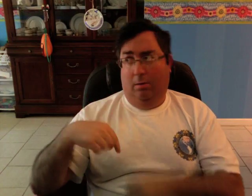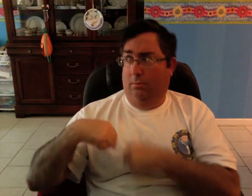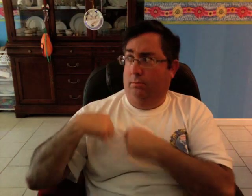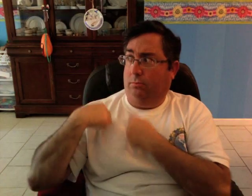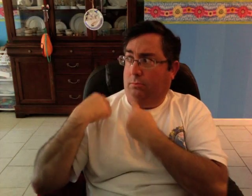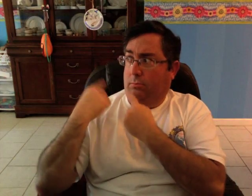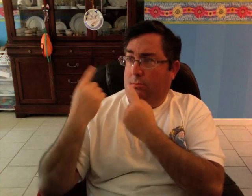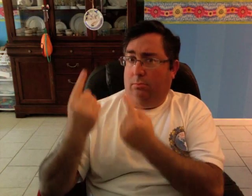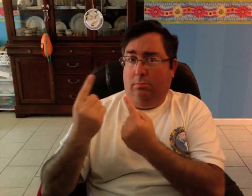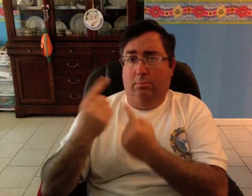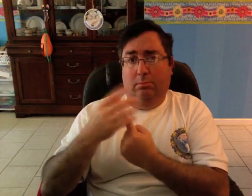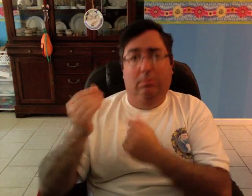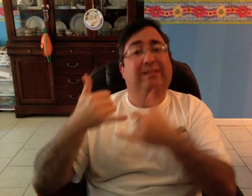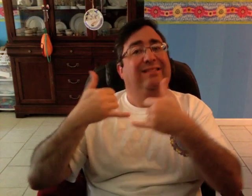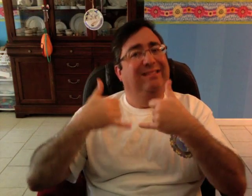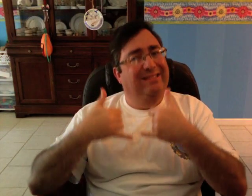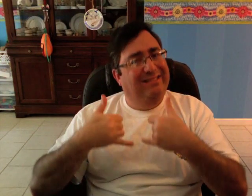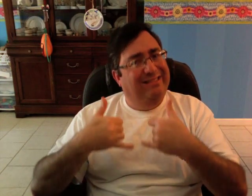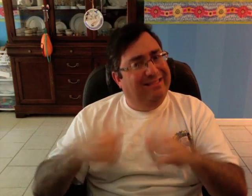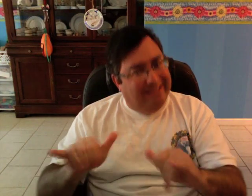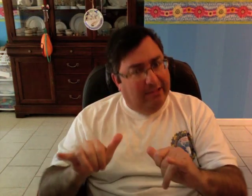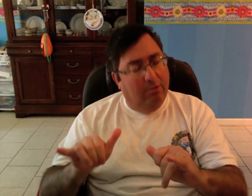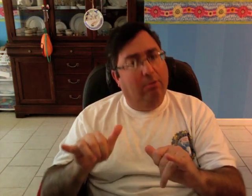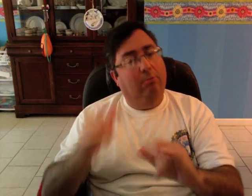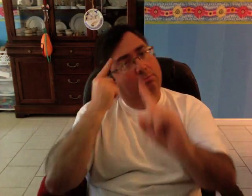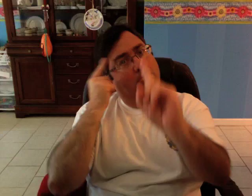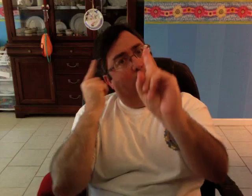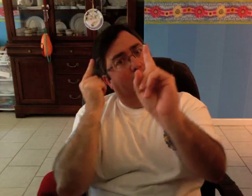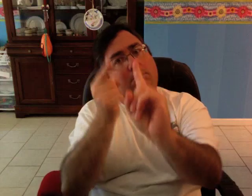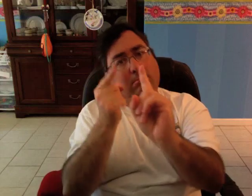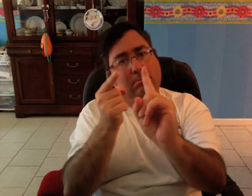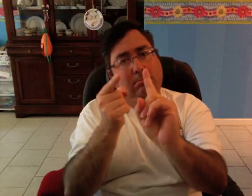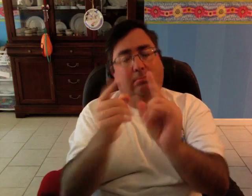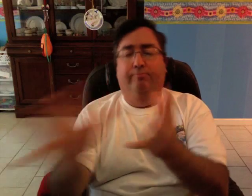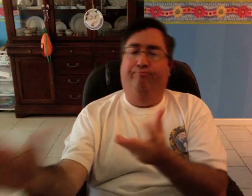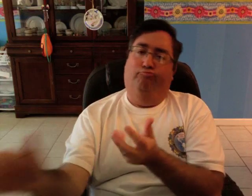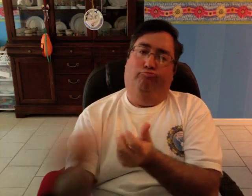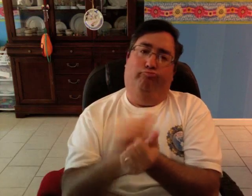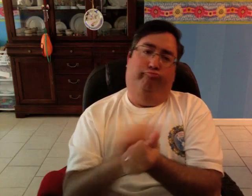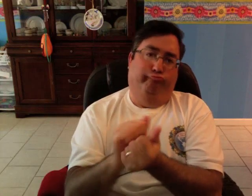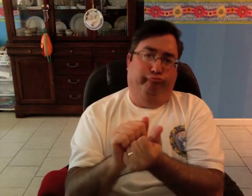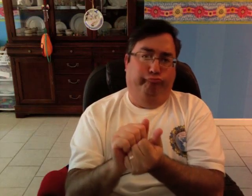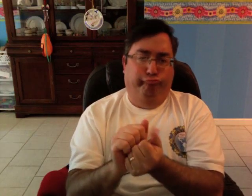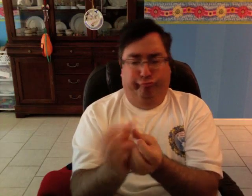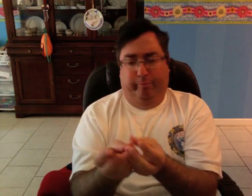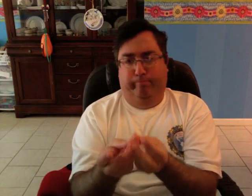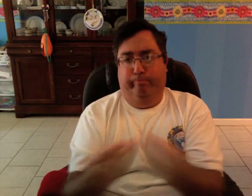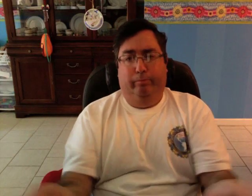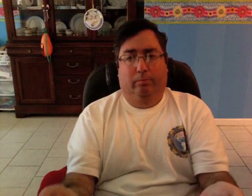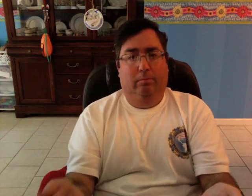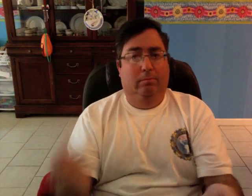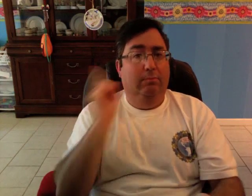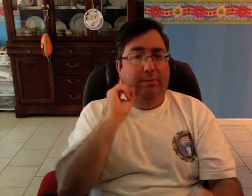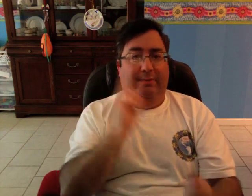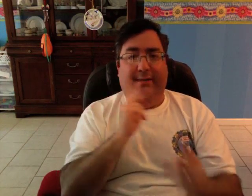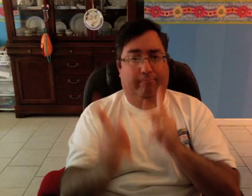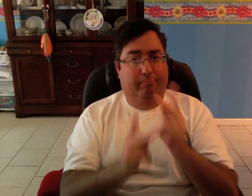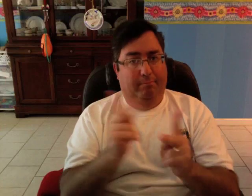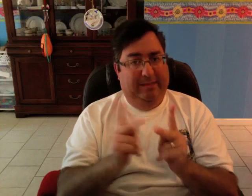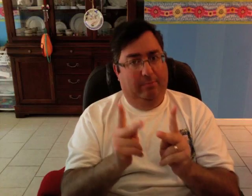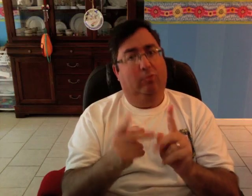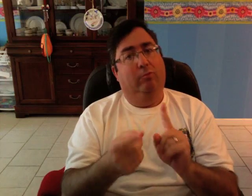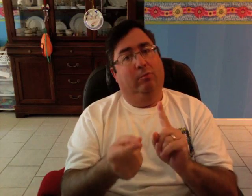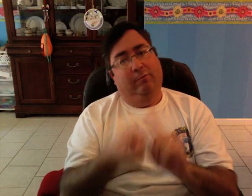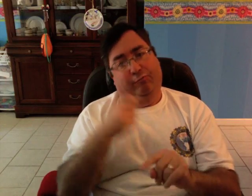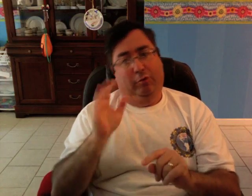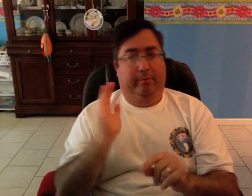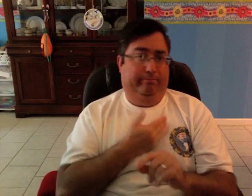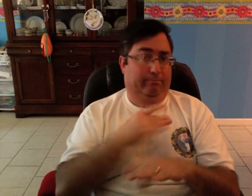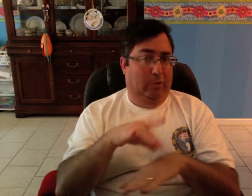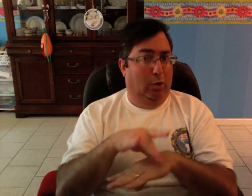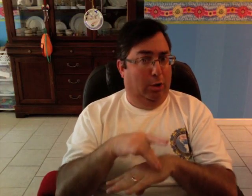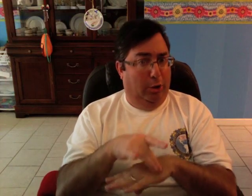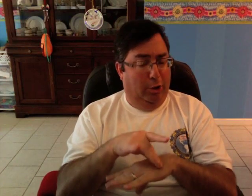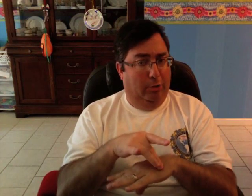AG Bell has, and still does, have the goal of eliminating Deaf people from Earth.